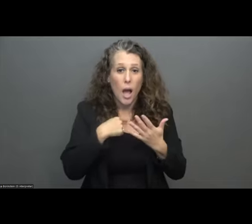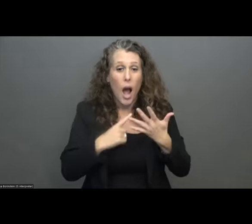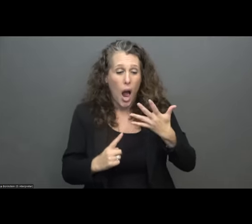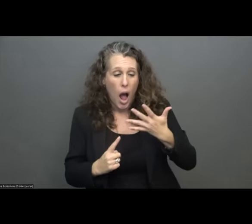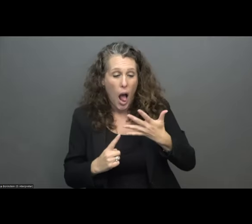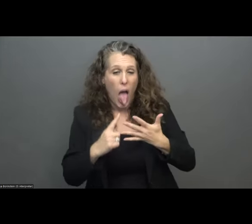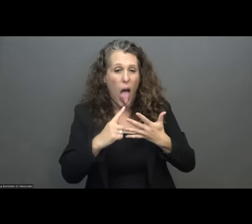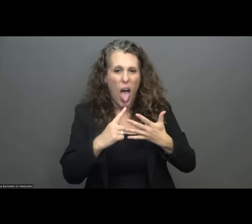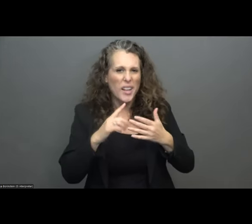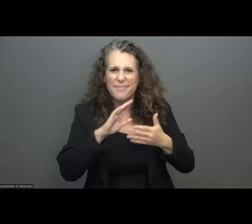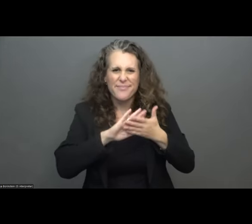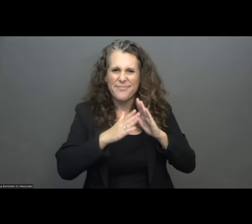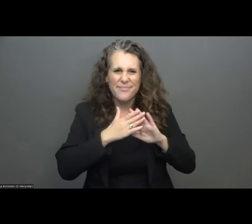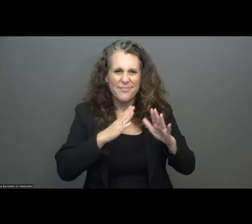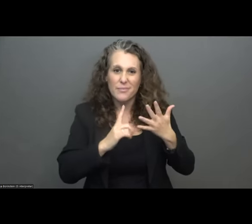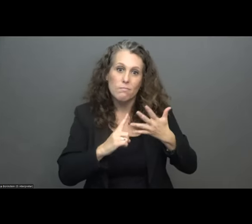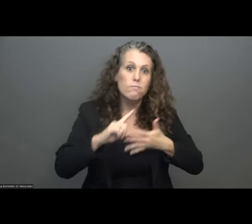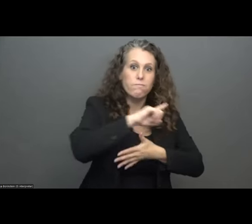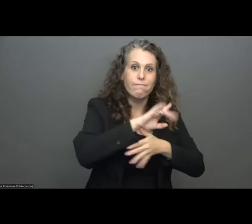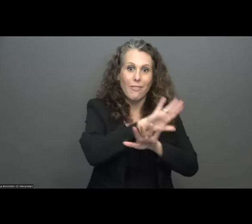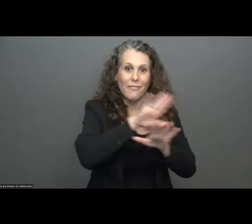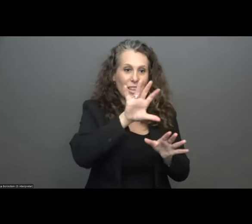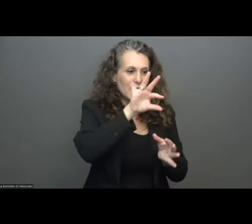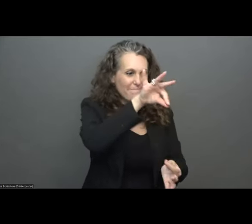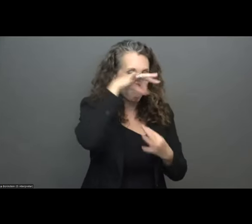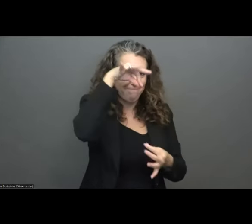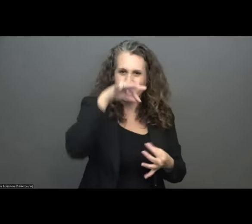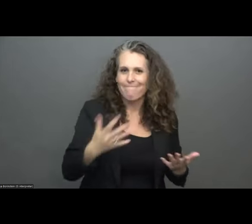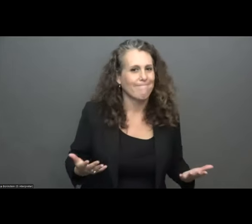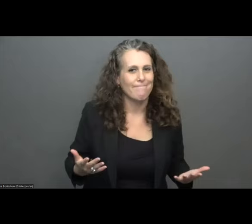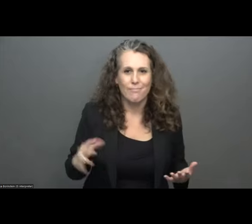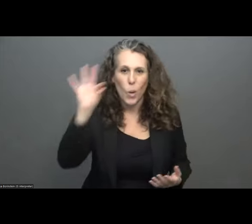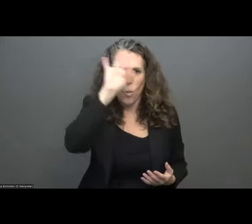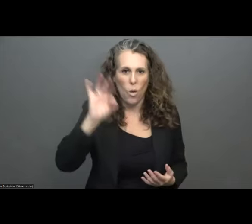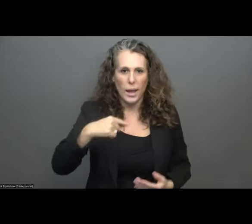total life you know see me, follow me Casa Veronica UCL will see this on the deuce Kiyosaki.